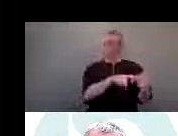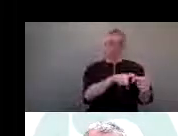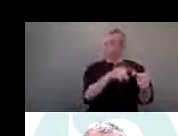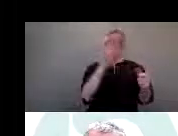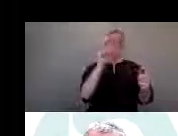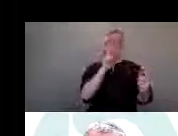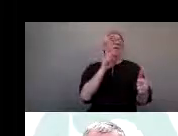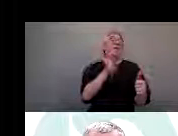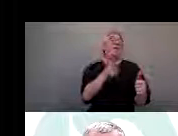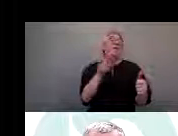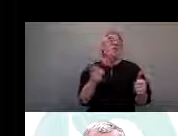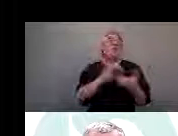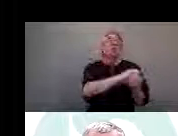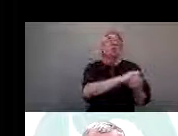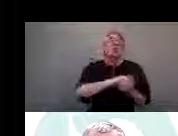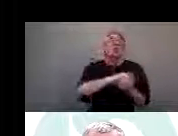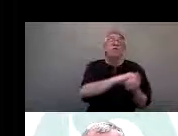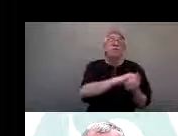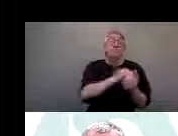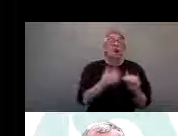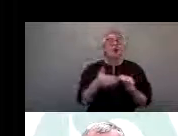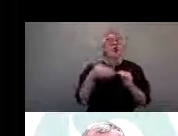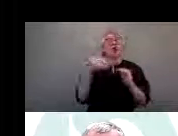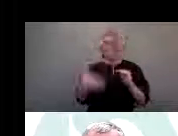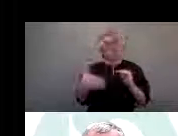deaf and hard-of-hearing organization in 2008 and in recent years I